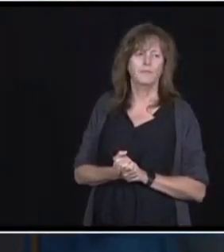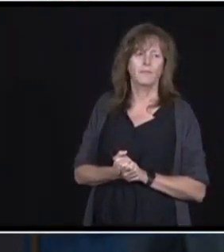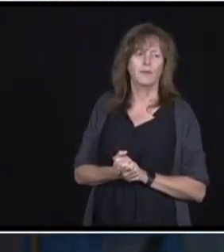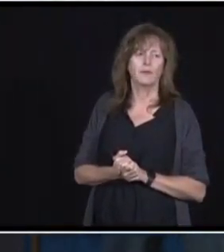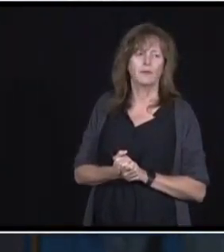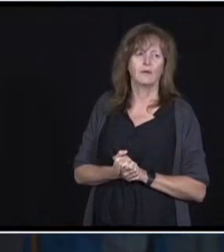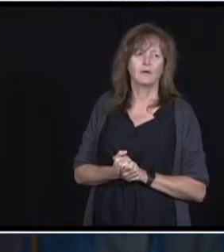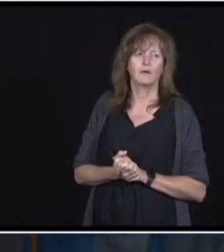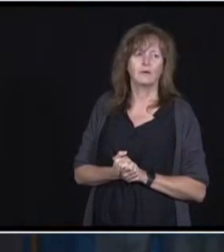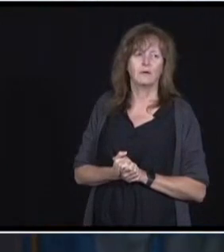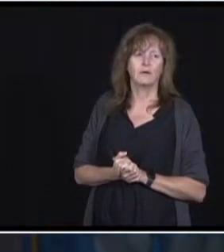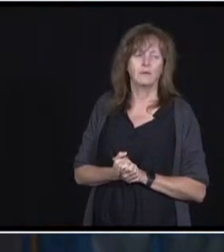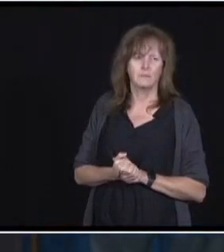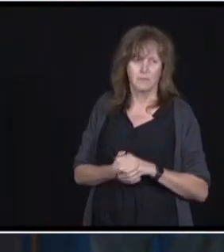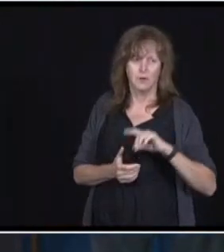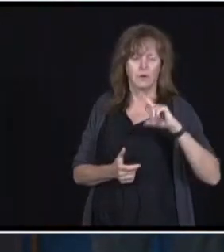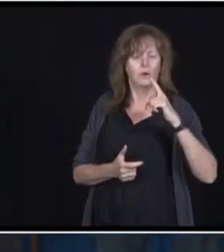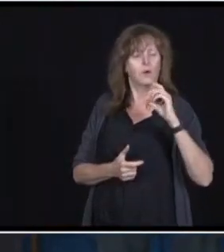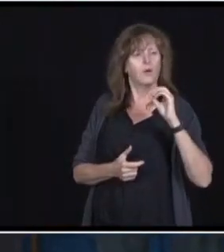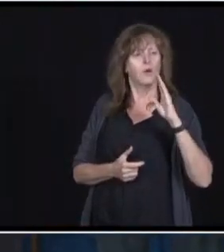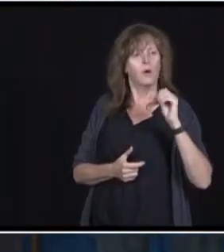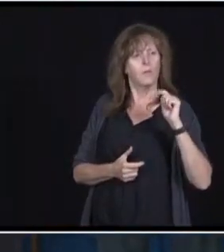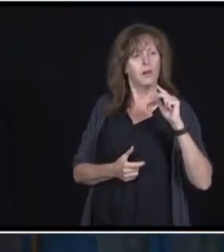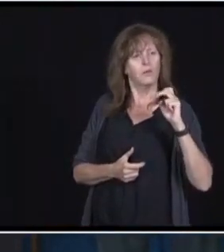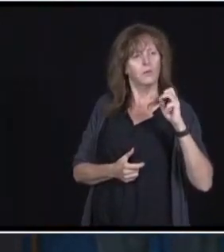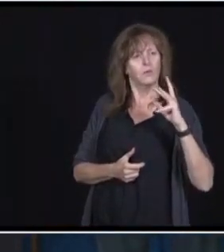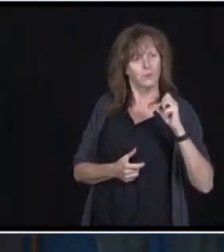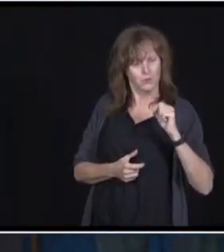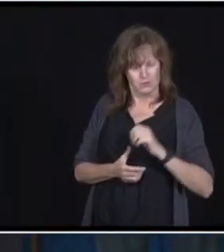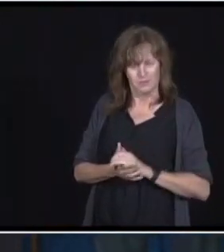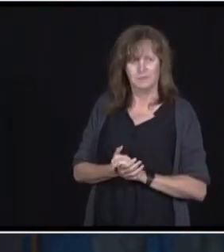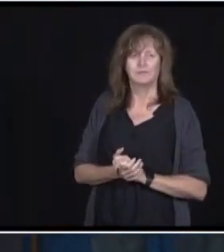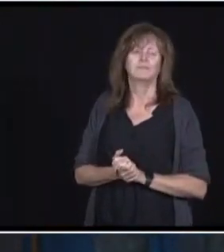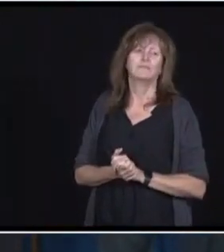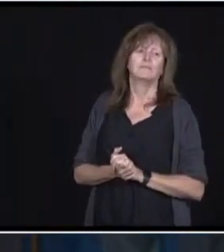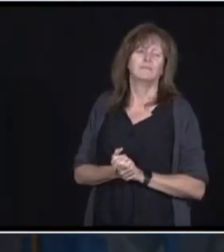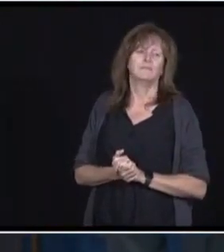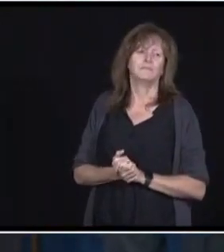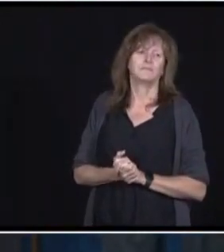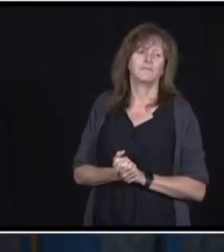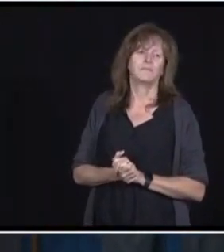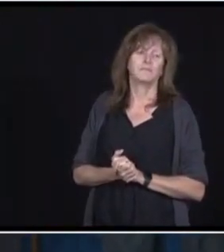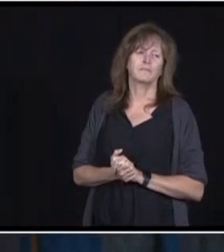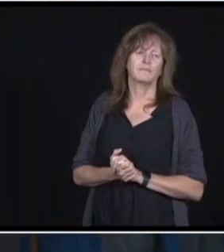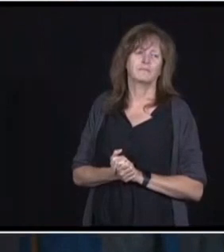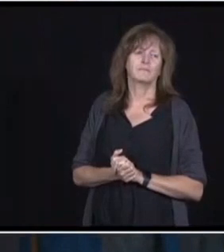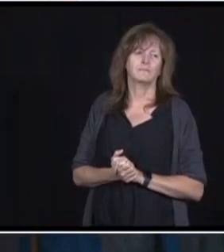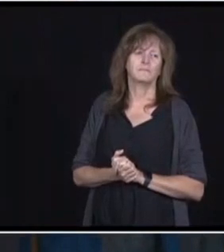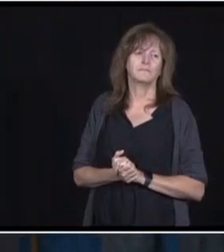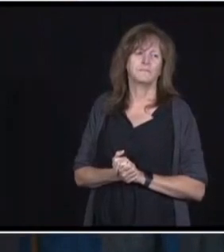And as we said before, we need those numbers down to make sure that our systems and process in schools are